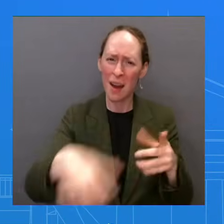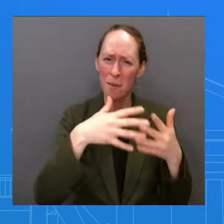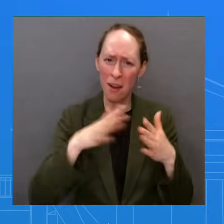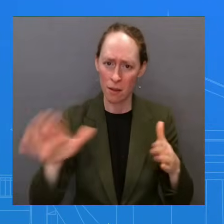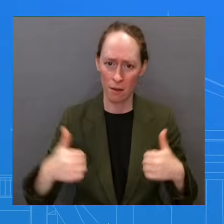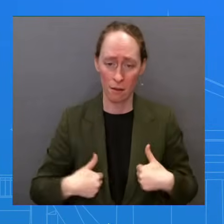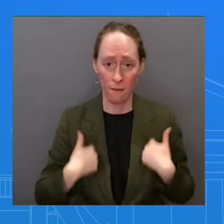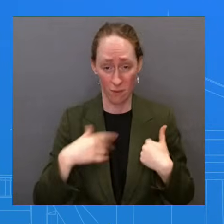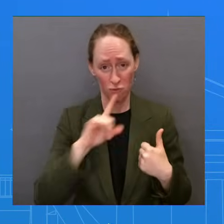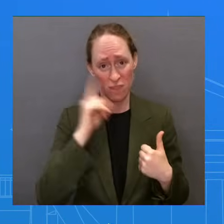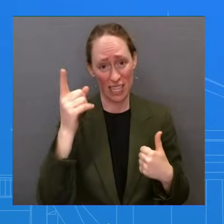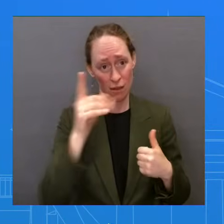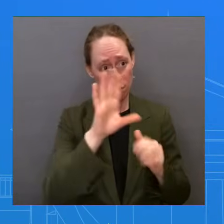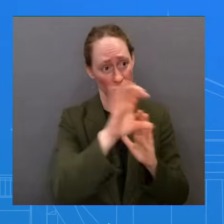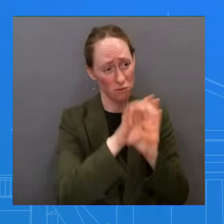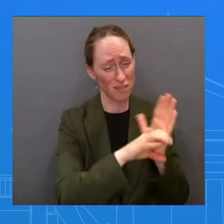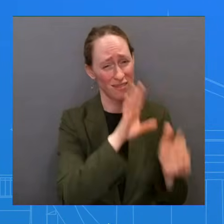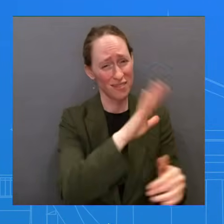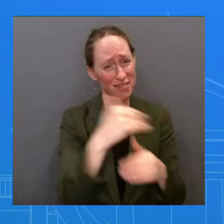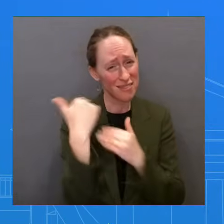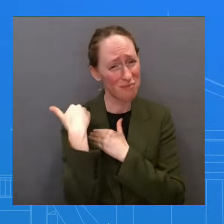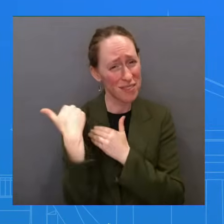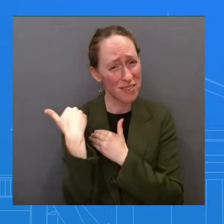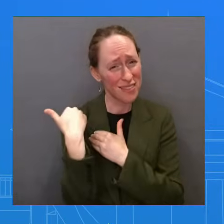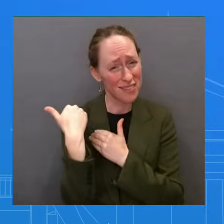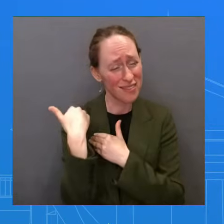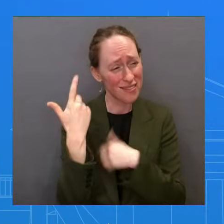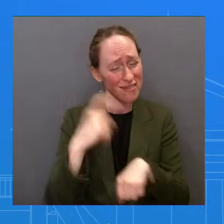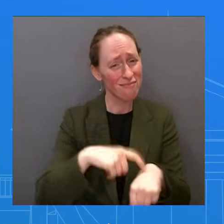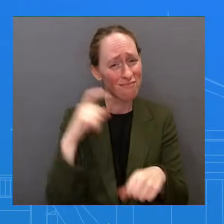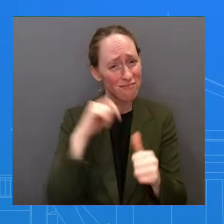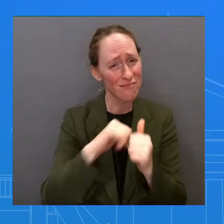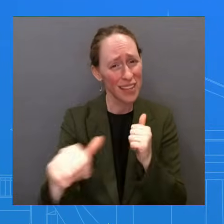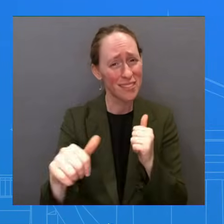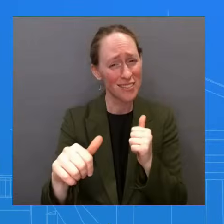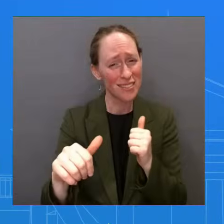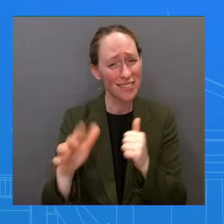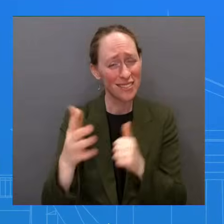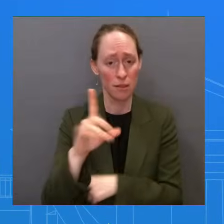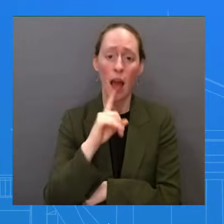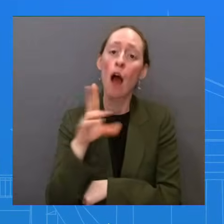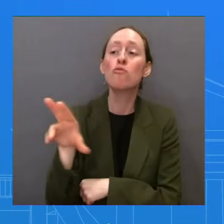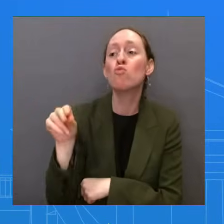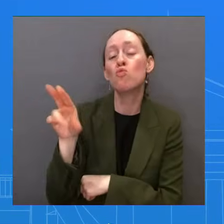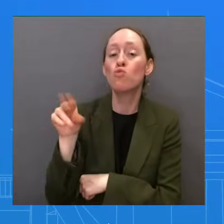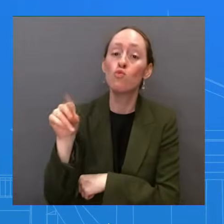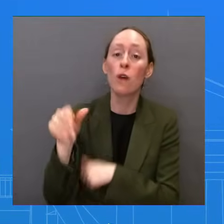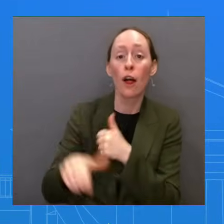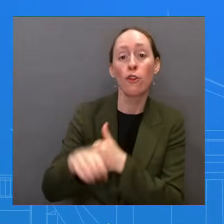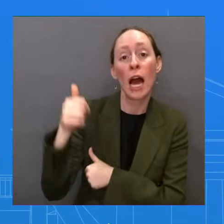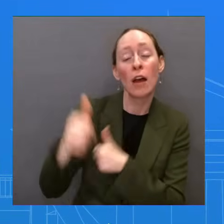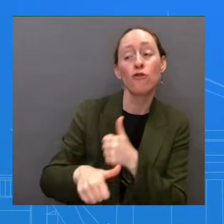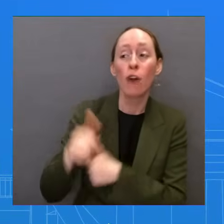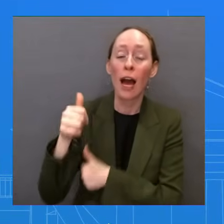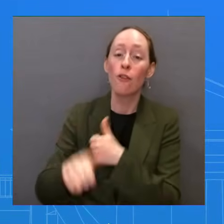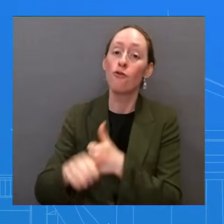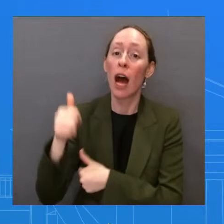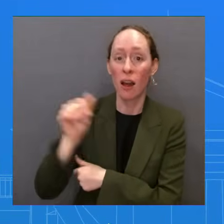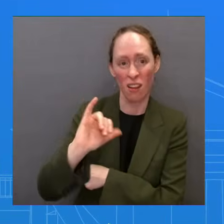of the United States hostage unless we allow them to make cuts to programs hardworking Americans rely upon.